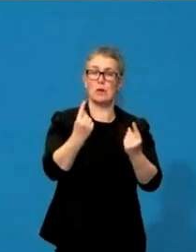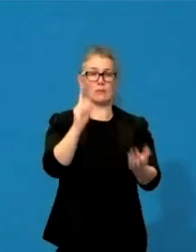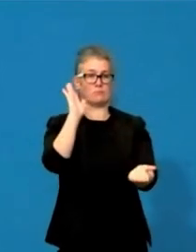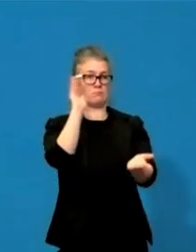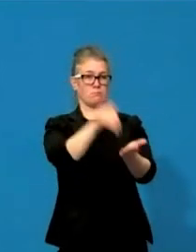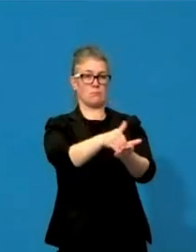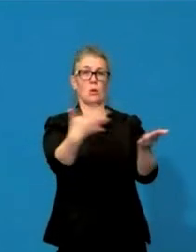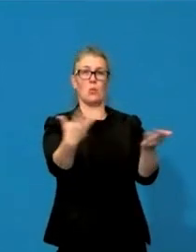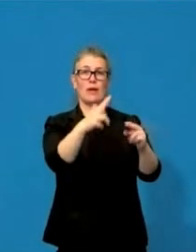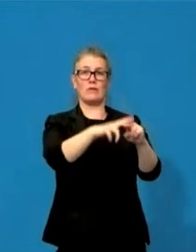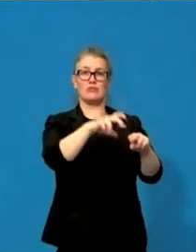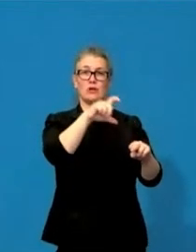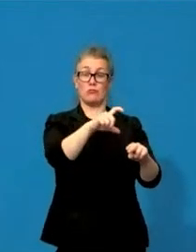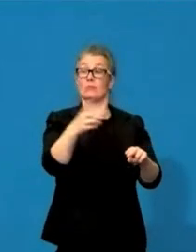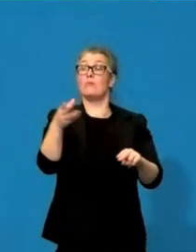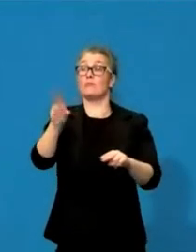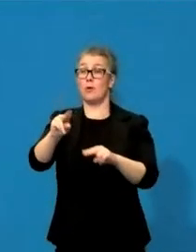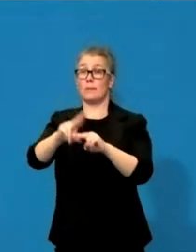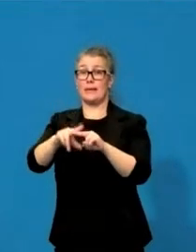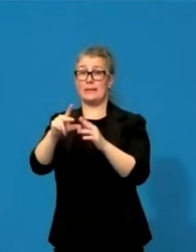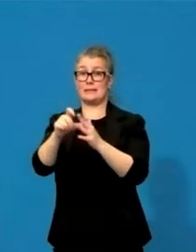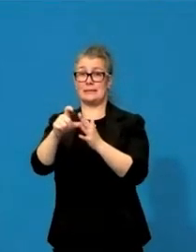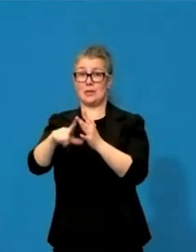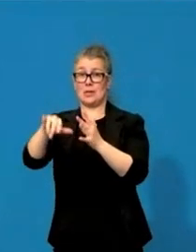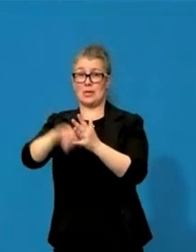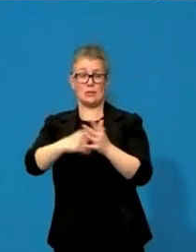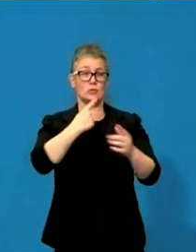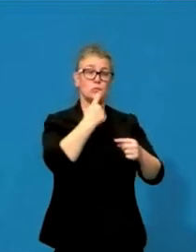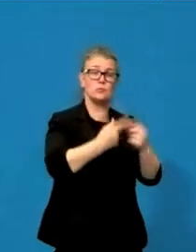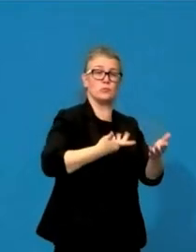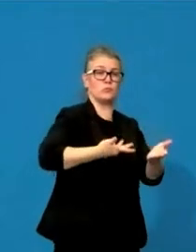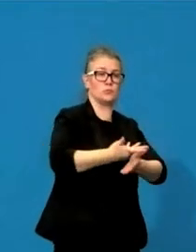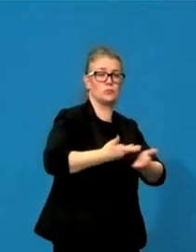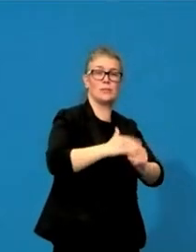Fitzroy Crossing from the NDIS to talk about those things? Yes.